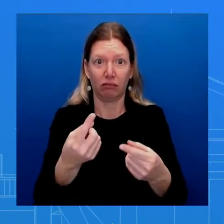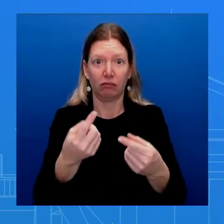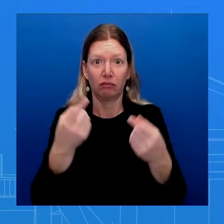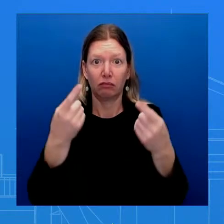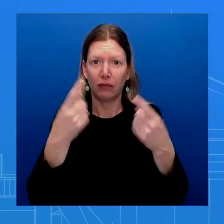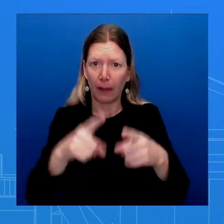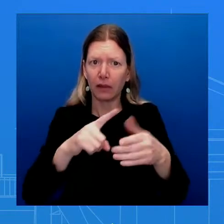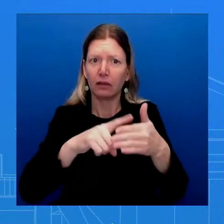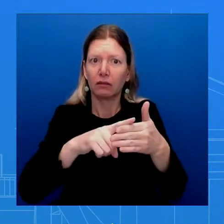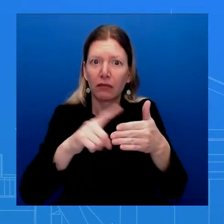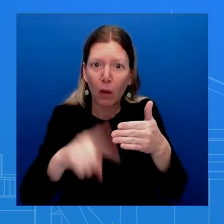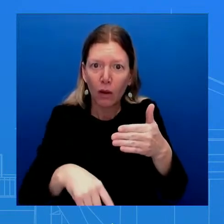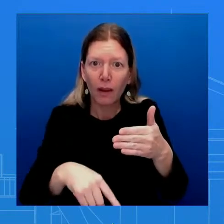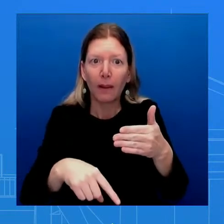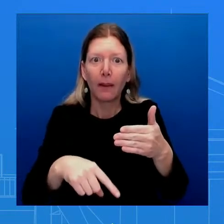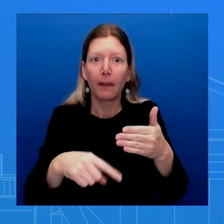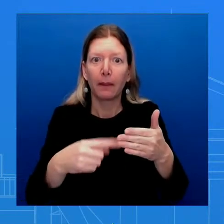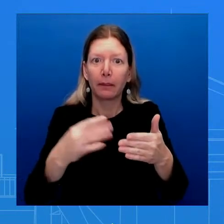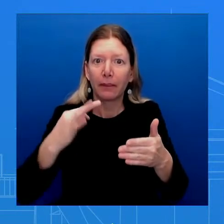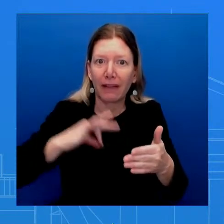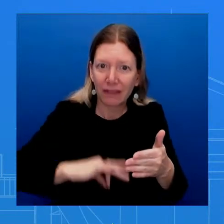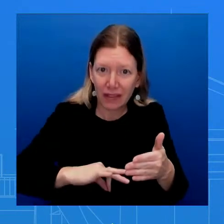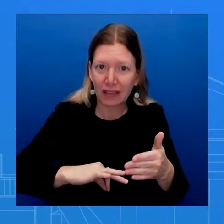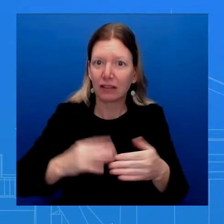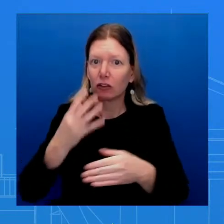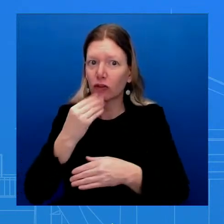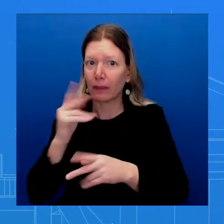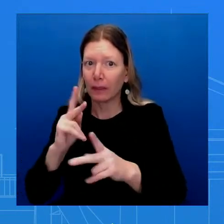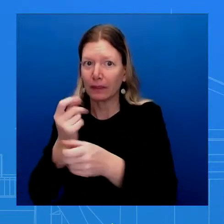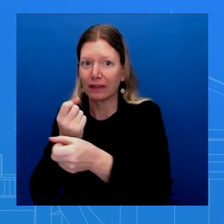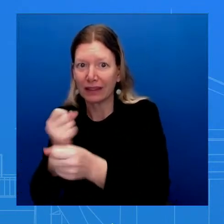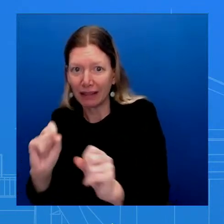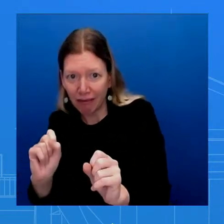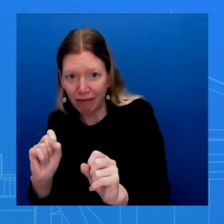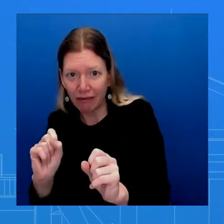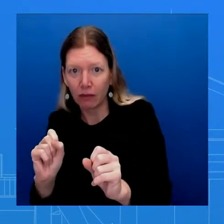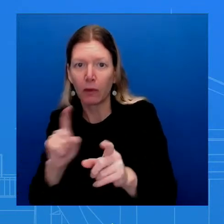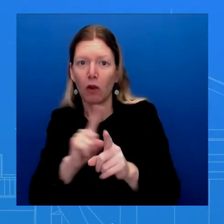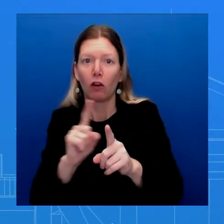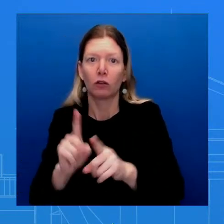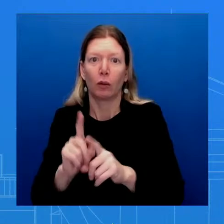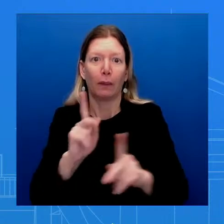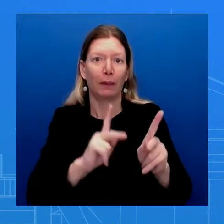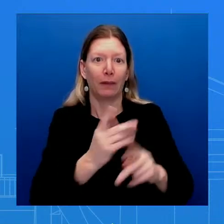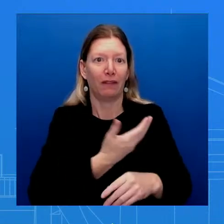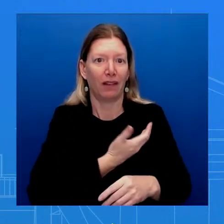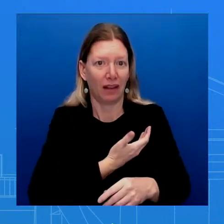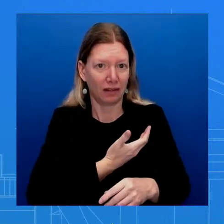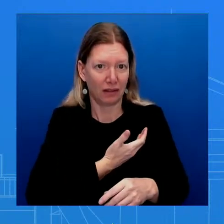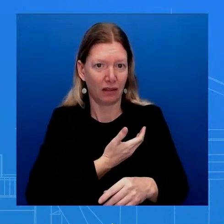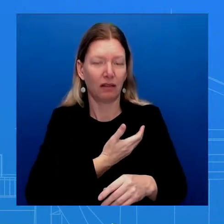in terms of their security, but the people of Gaza in terms of humanitarian assistance and -- and the release of so many Americans